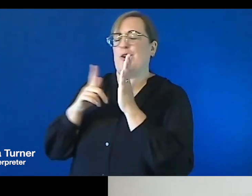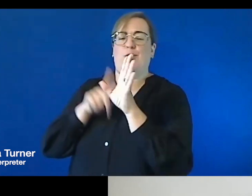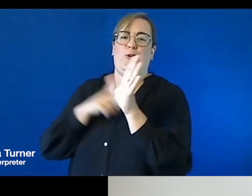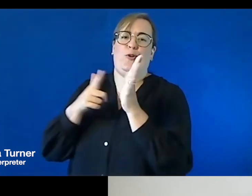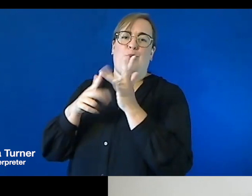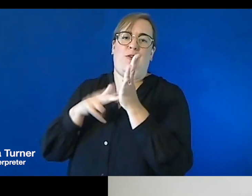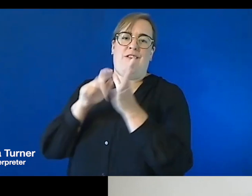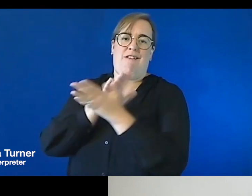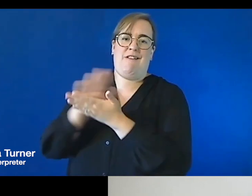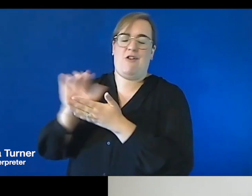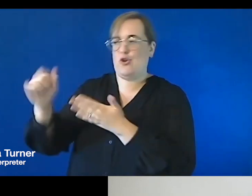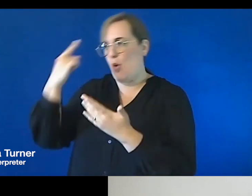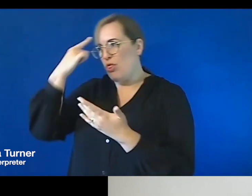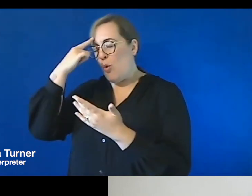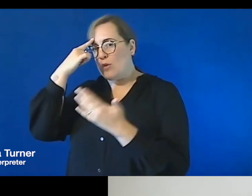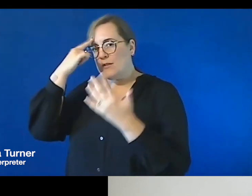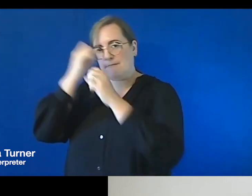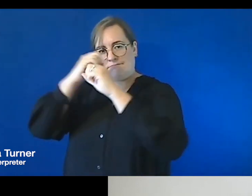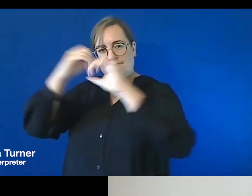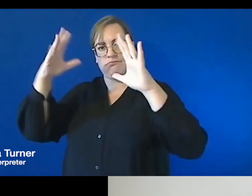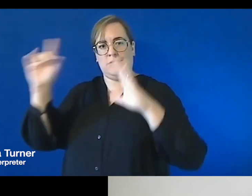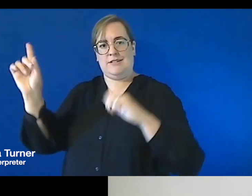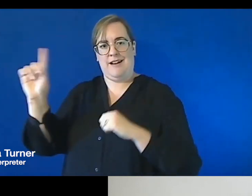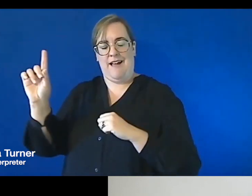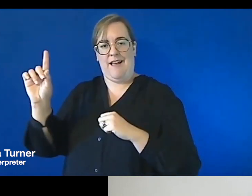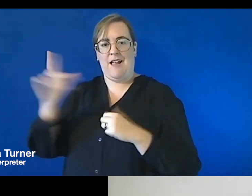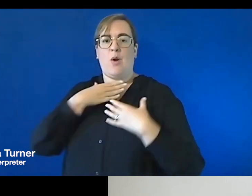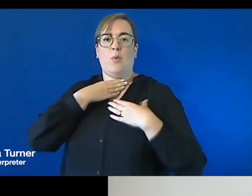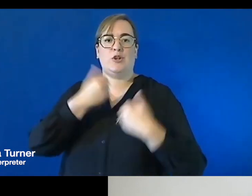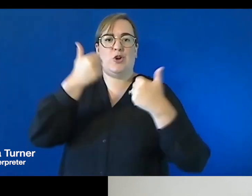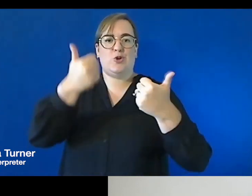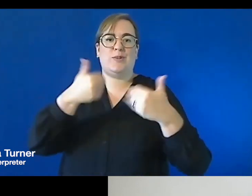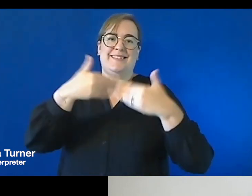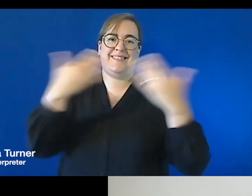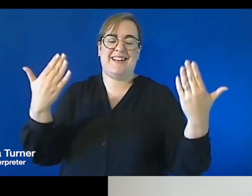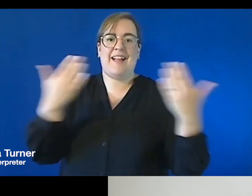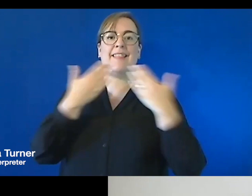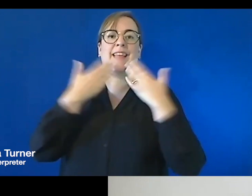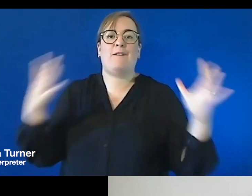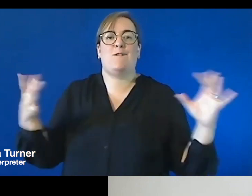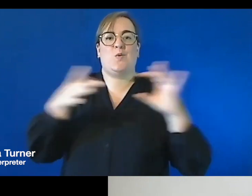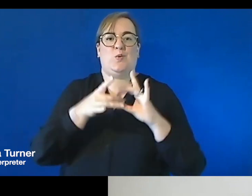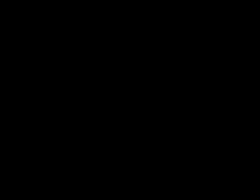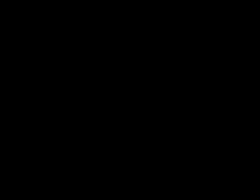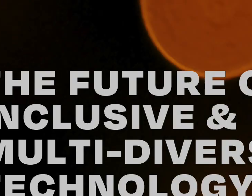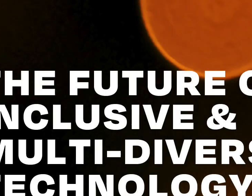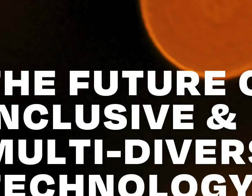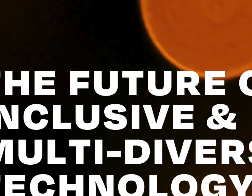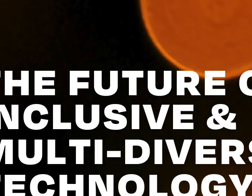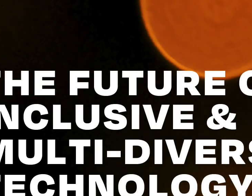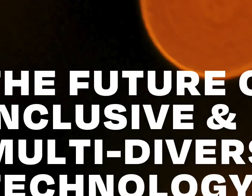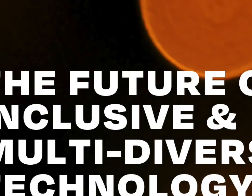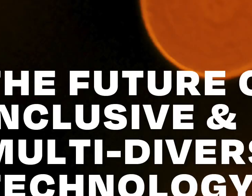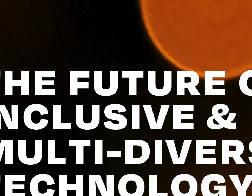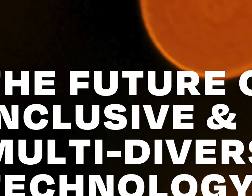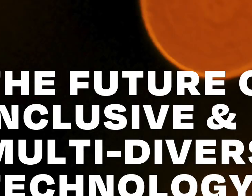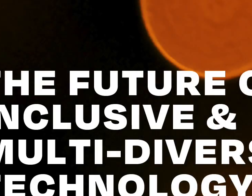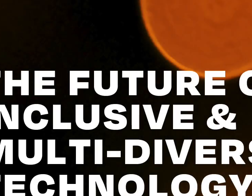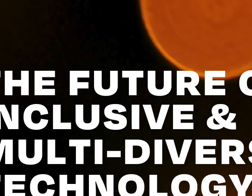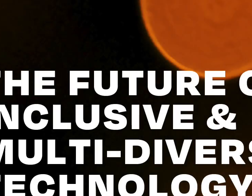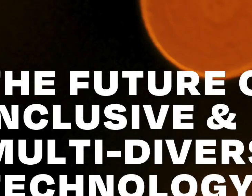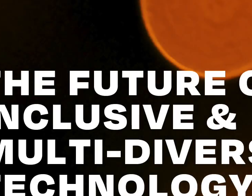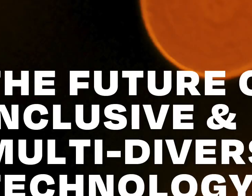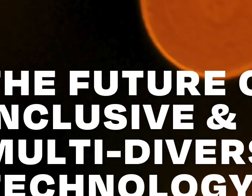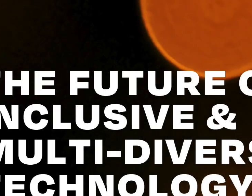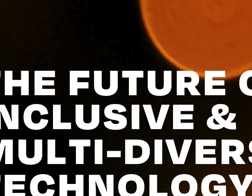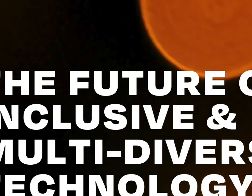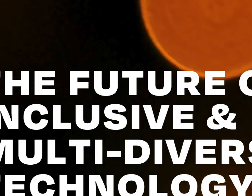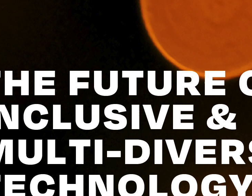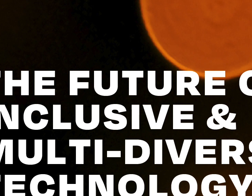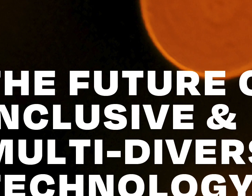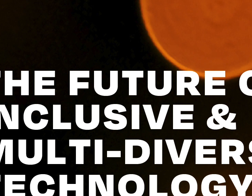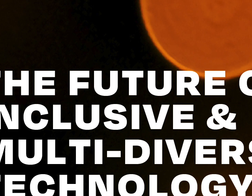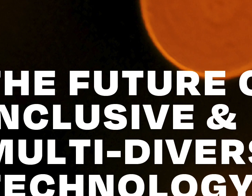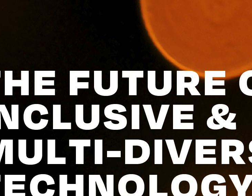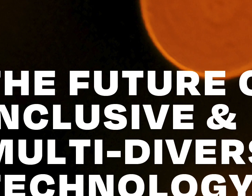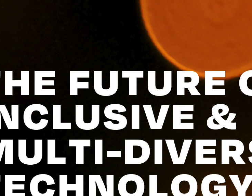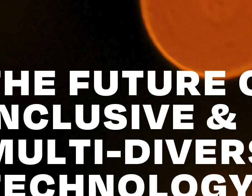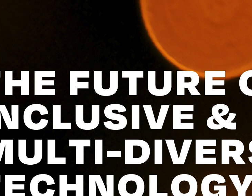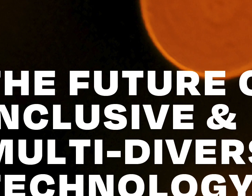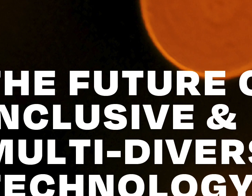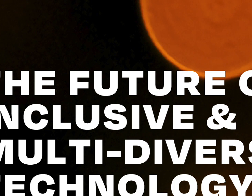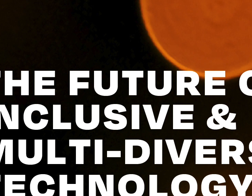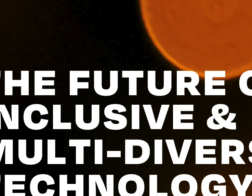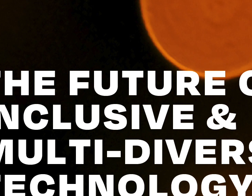and insights today and I really wish everybody a great rest of day and thank you for joining us.